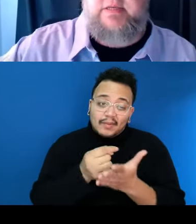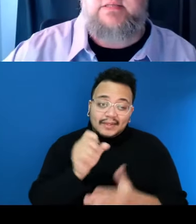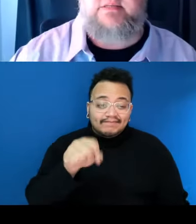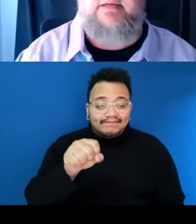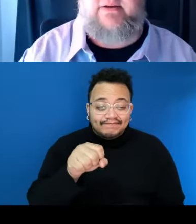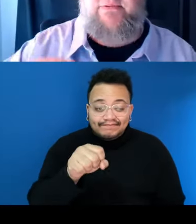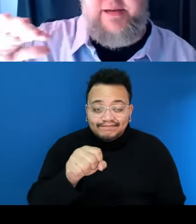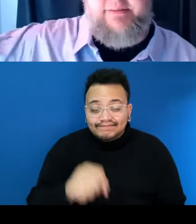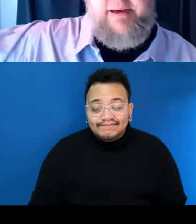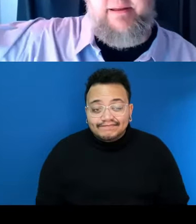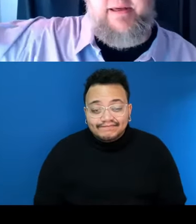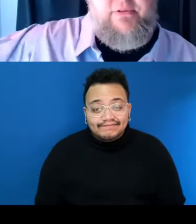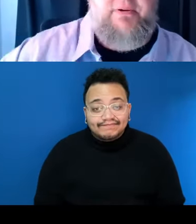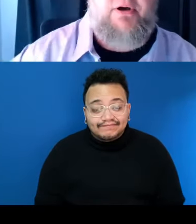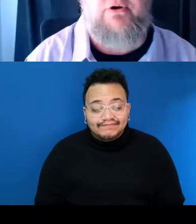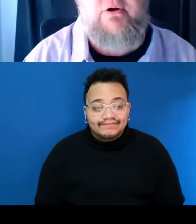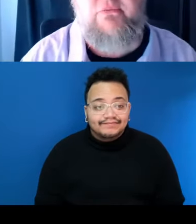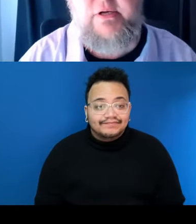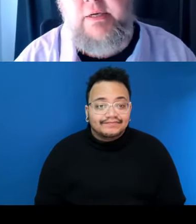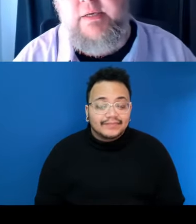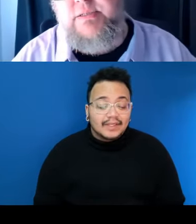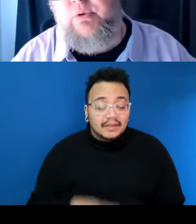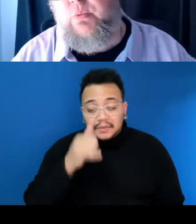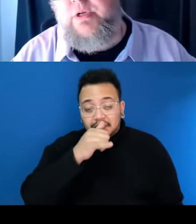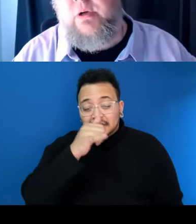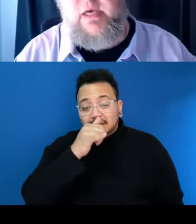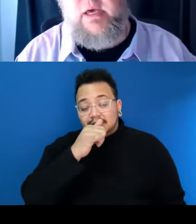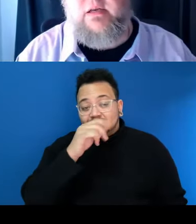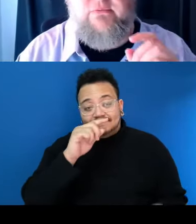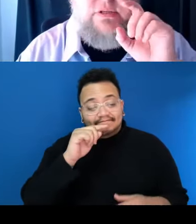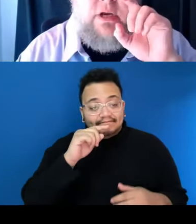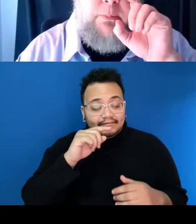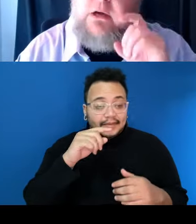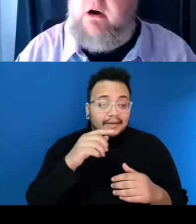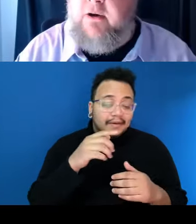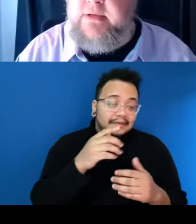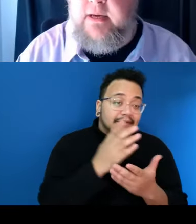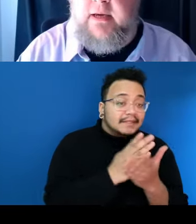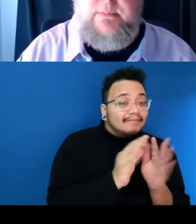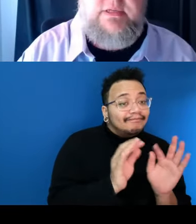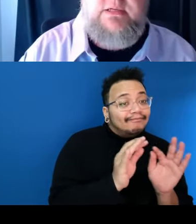but it's definitely on that end of the bell curve. So, we know that conversion therapy oftentimes